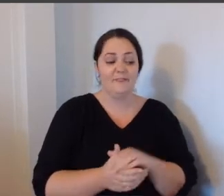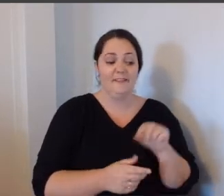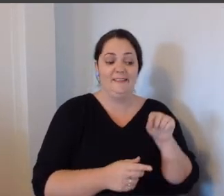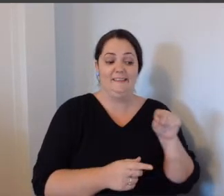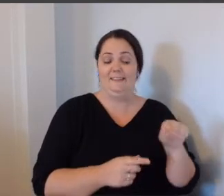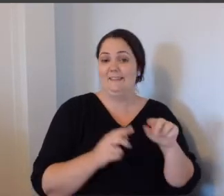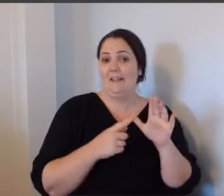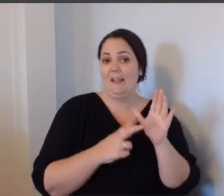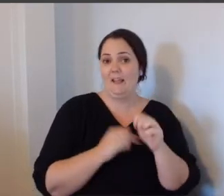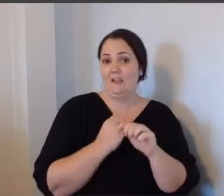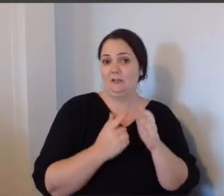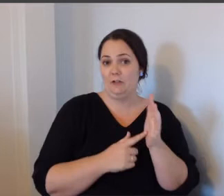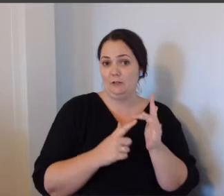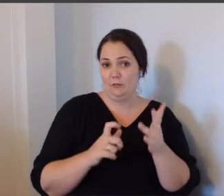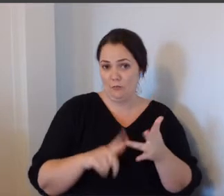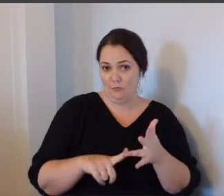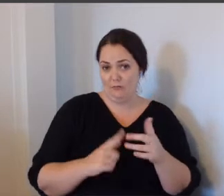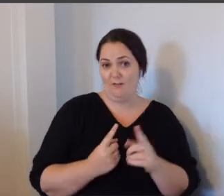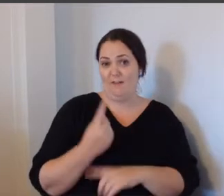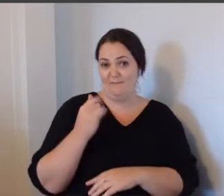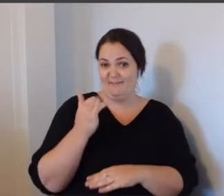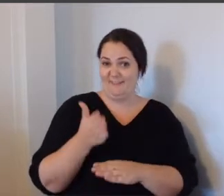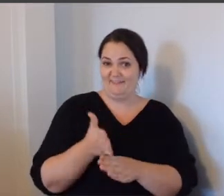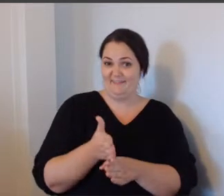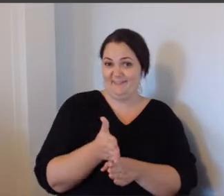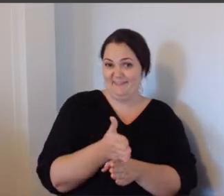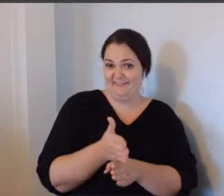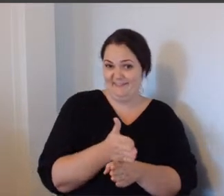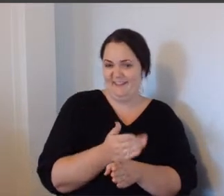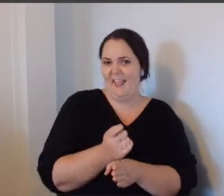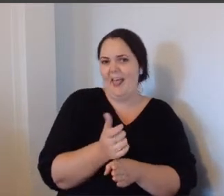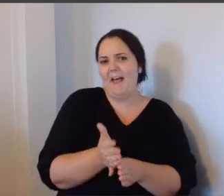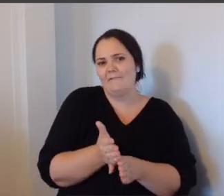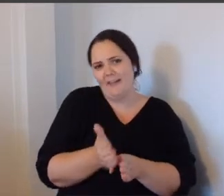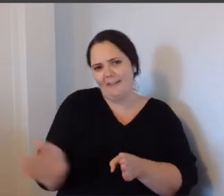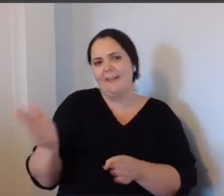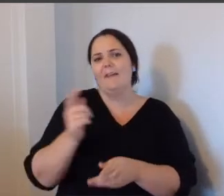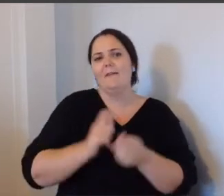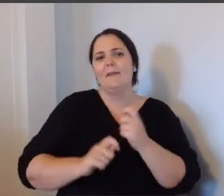of this and it was during the Renaissance that the idea of the modern artist began to truly emerge,